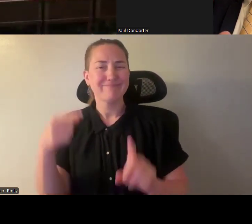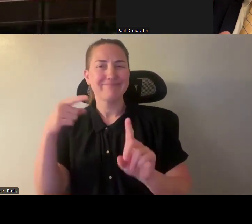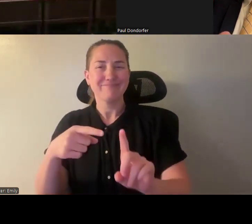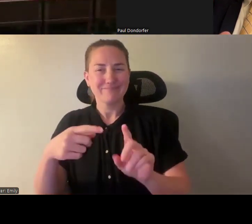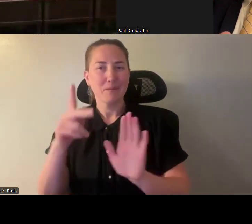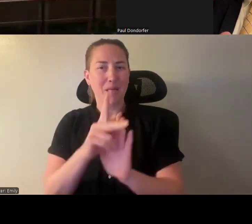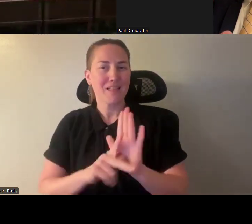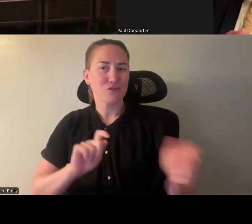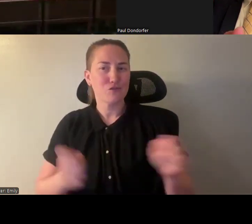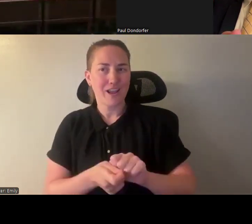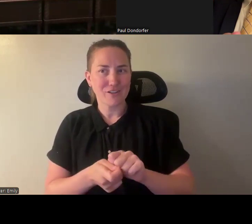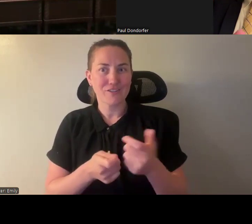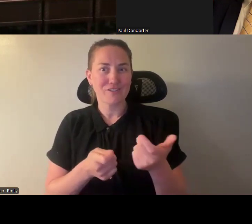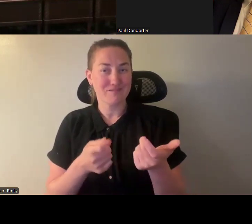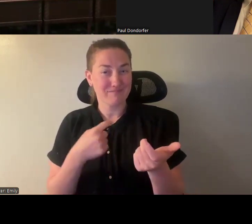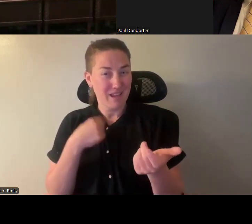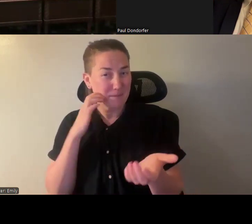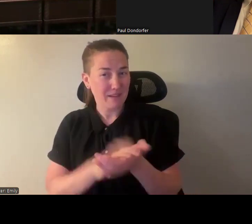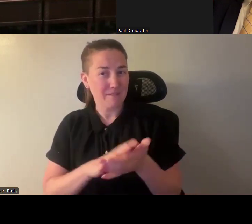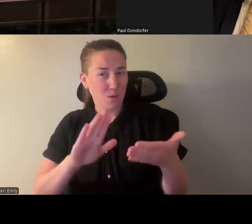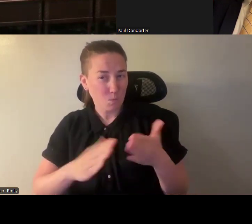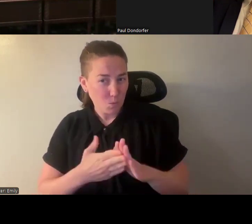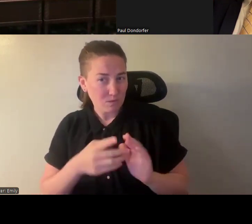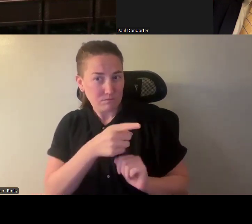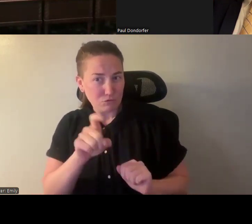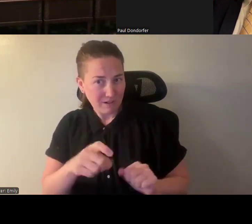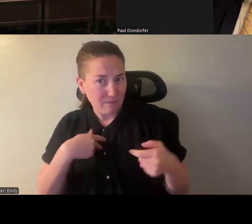change and it's one that I believe the community should have had an opportunity to weigh in on